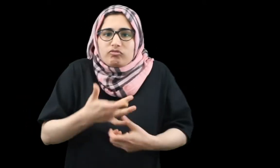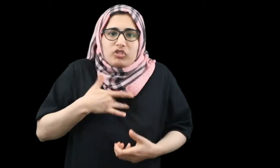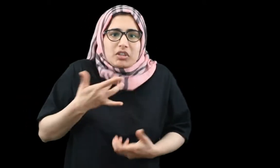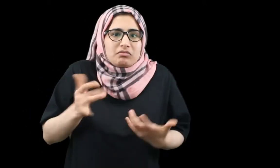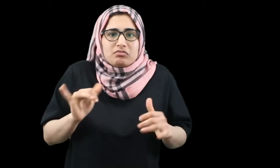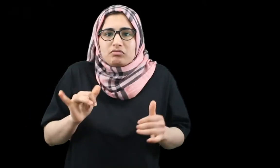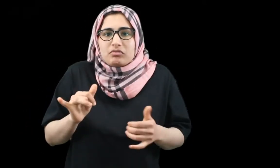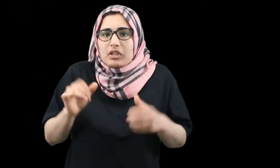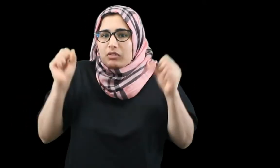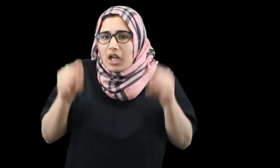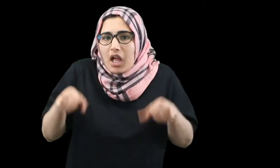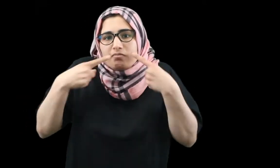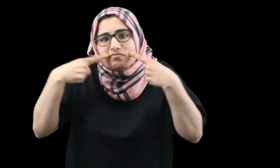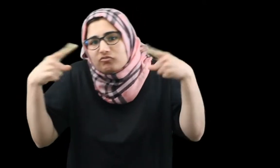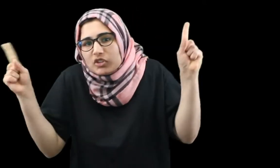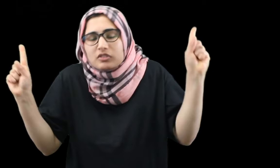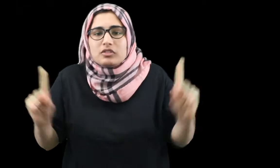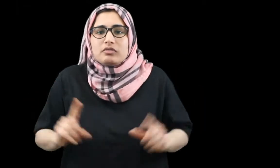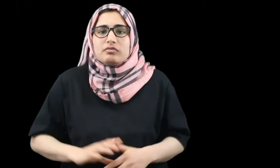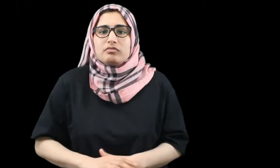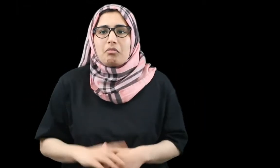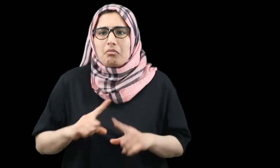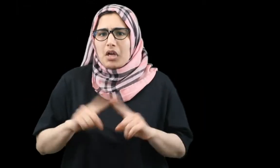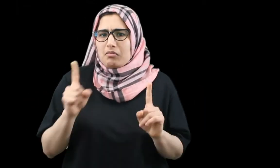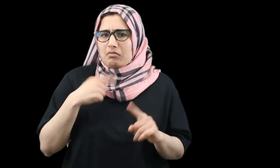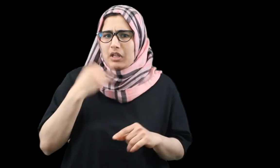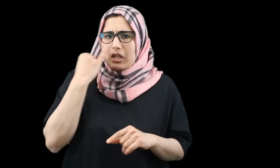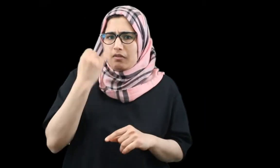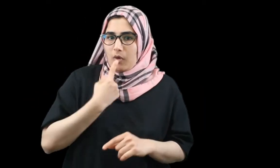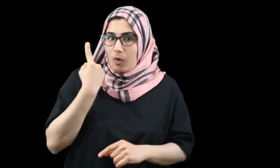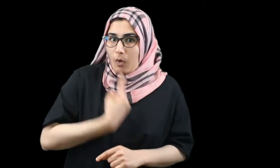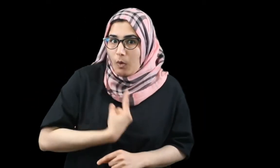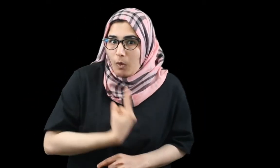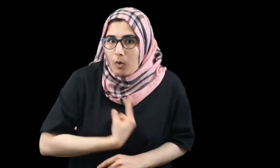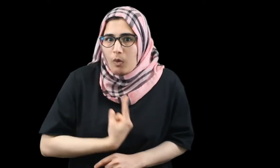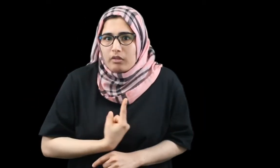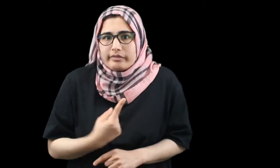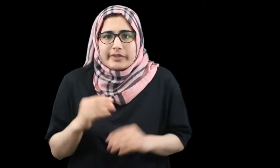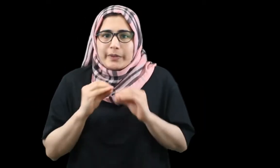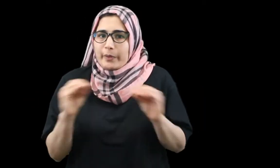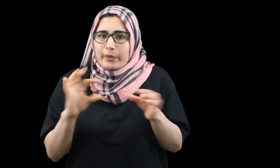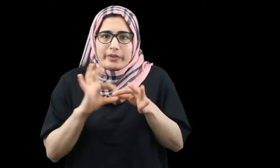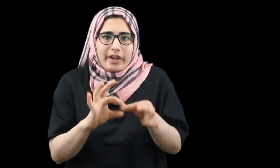Which makes me happy. Makes me feel important. It gives me confidence I can succeed.